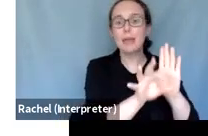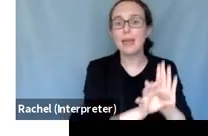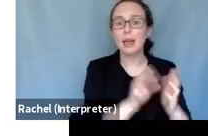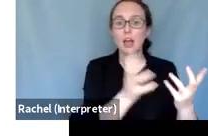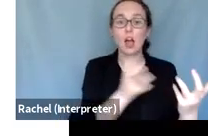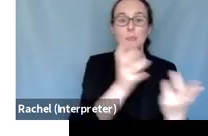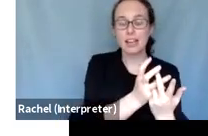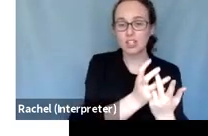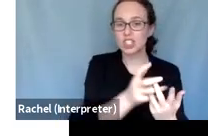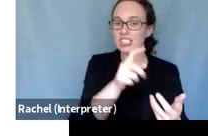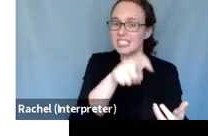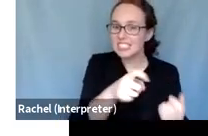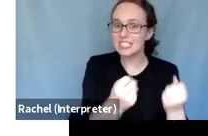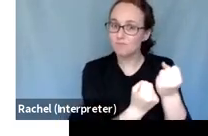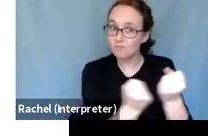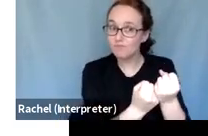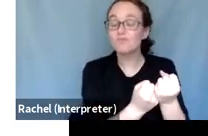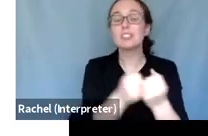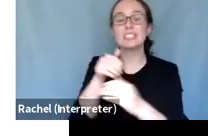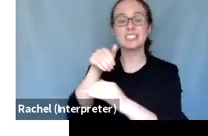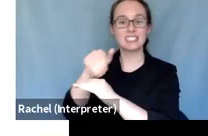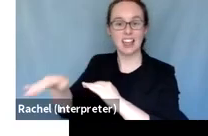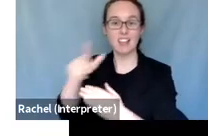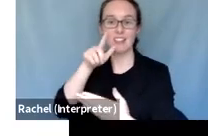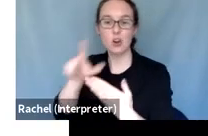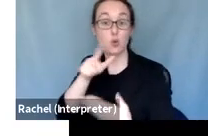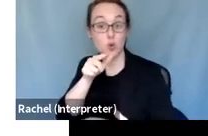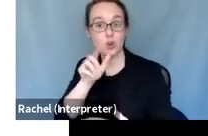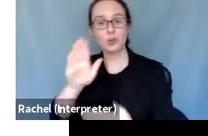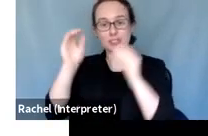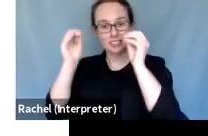Sage Talbot: Alright, so AIM is Sage Talbot: our - the DSP&S office uses - oh.